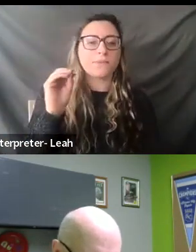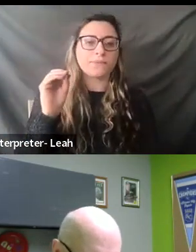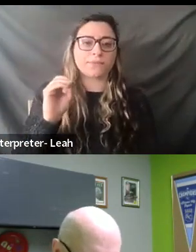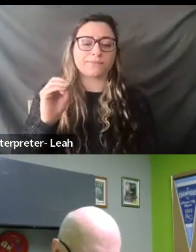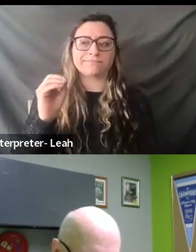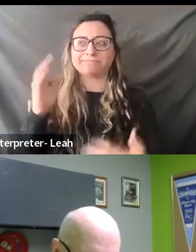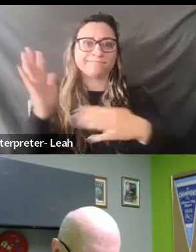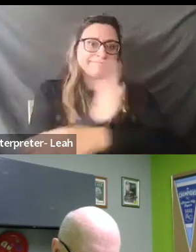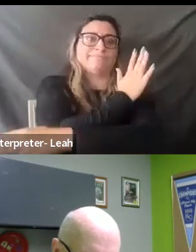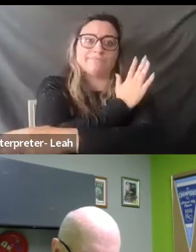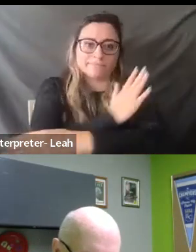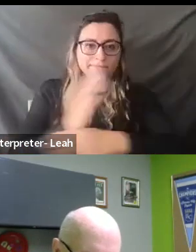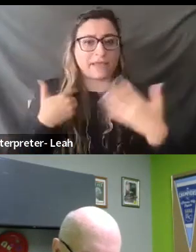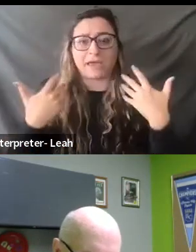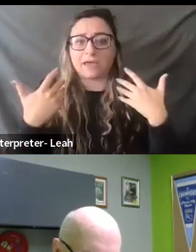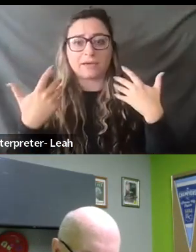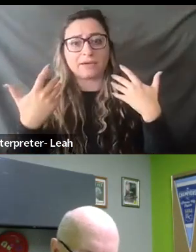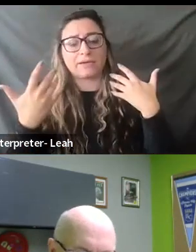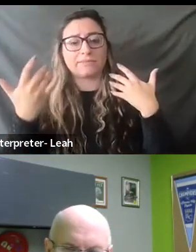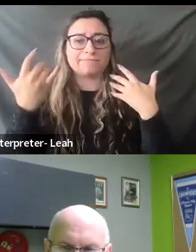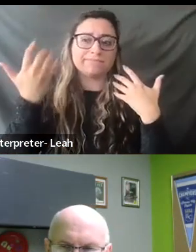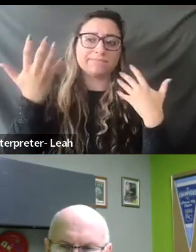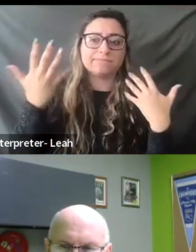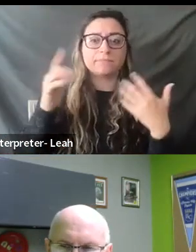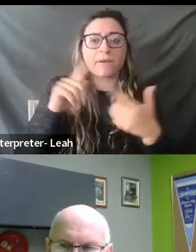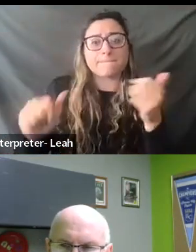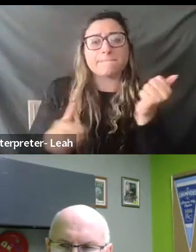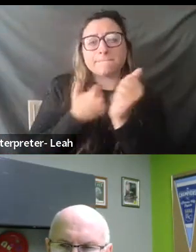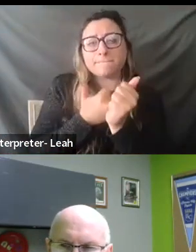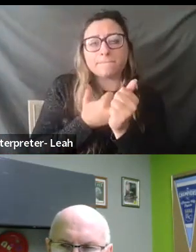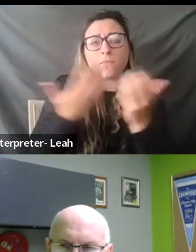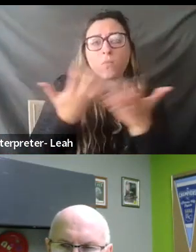And so it went from everything as to what you kind of think of as a fully staffed, ready good structure system, to one where the health department was one person in a makeshift office that was kind of like a closet, who also had another job and they had maybe ten hours a week for public health.